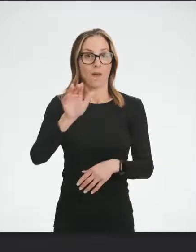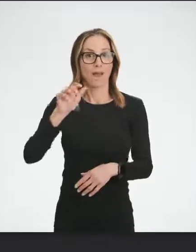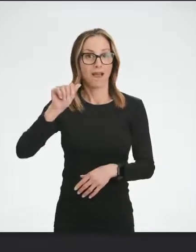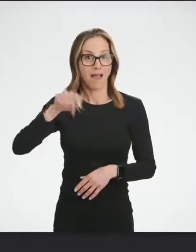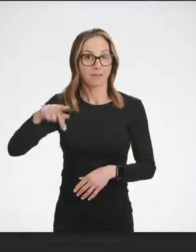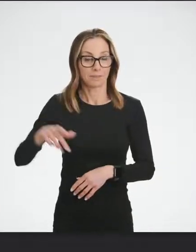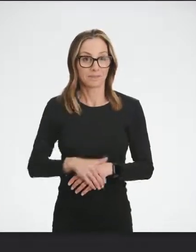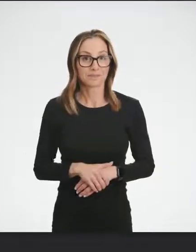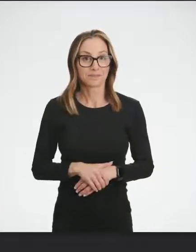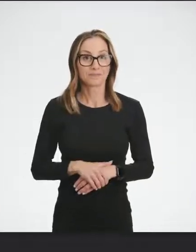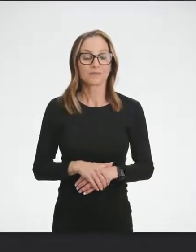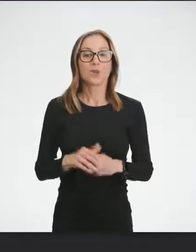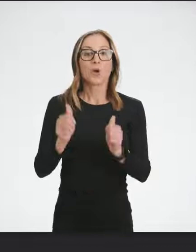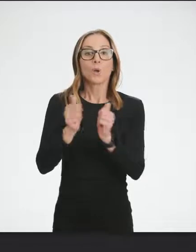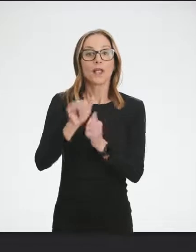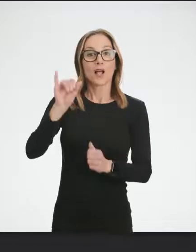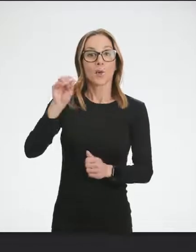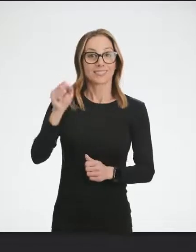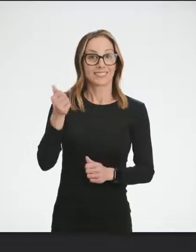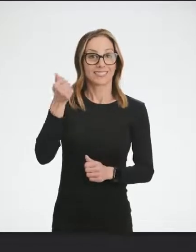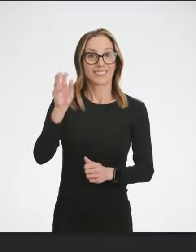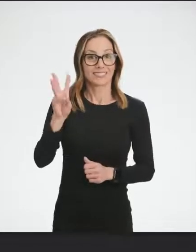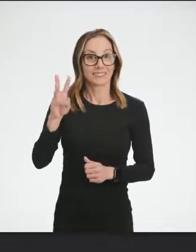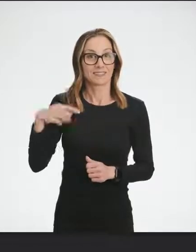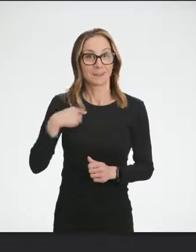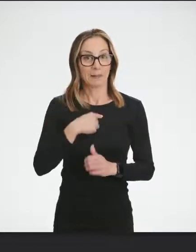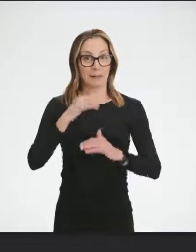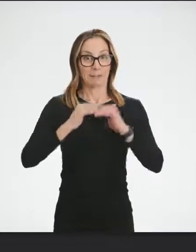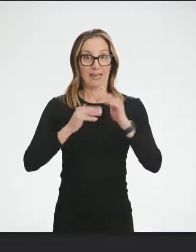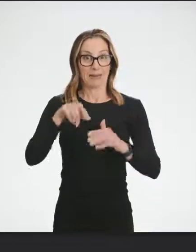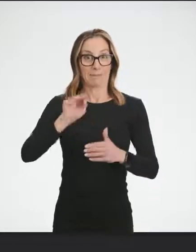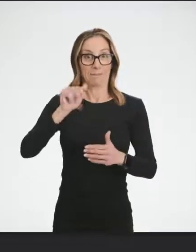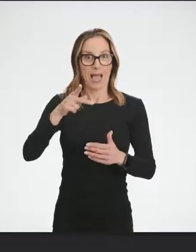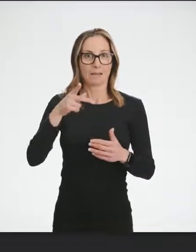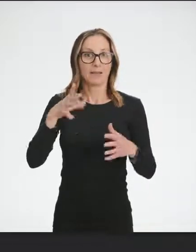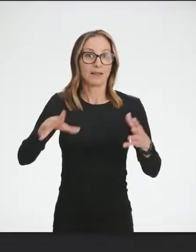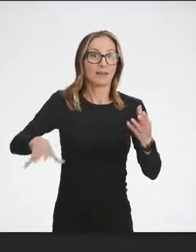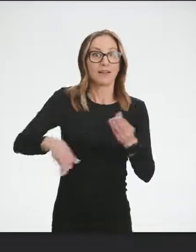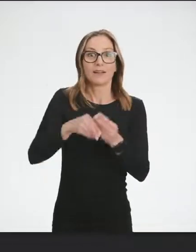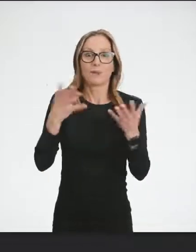With iOS 16, we're building on this map to introduce our biggest update ever for MapKit,